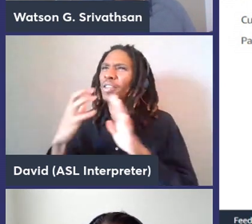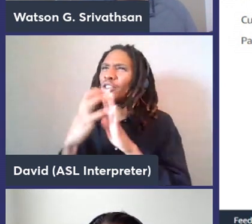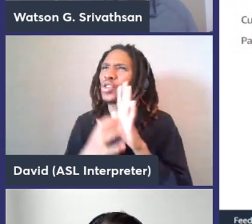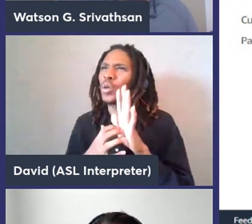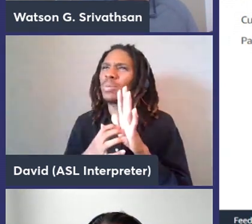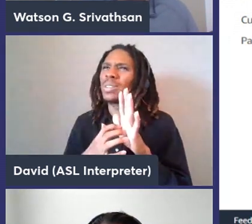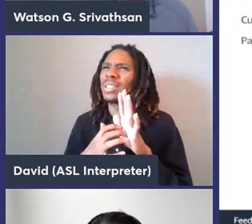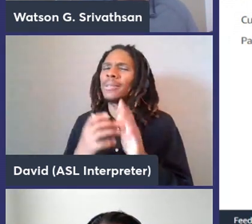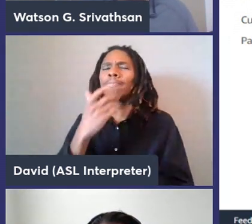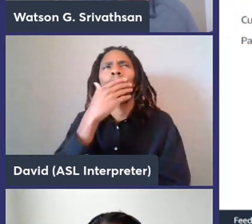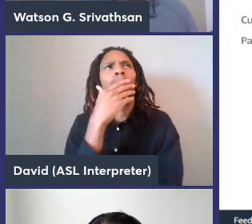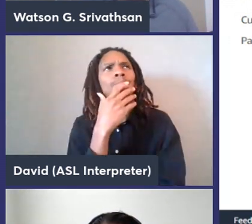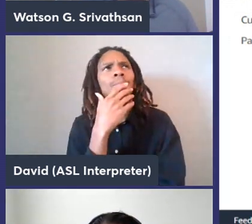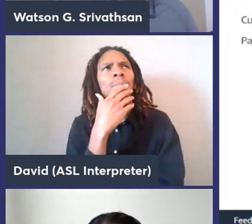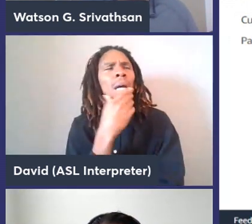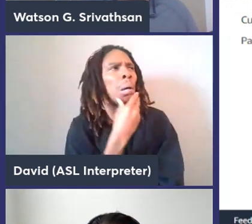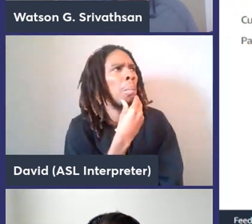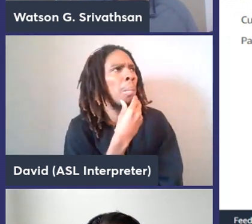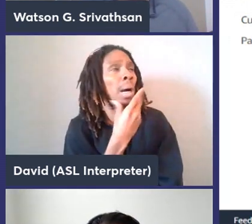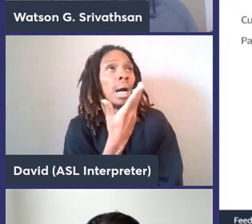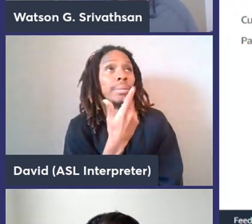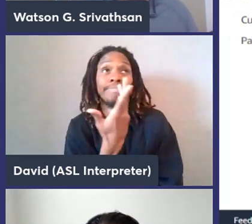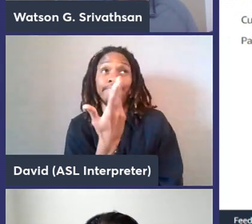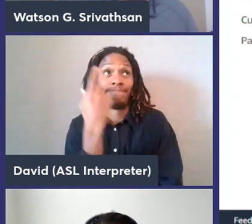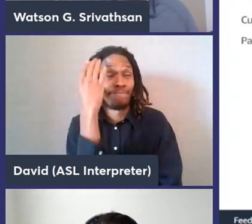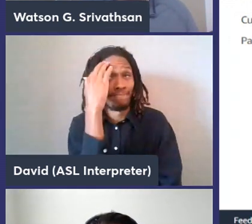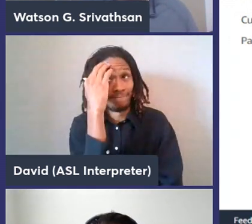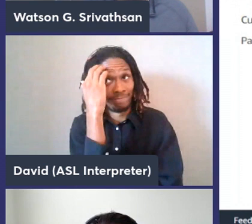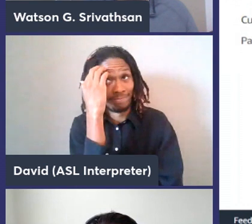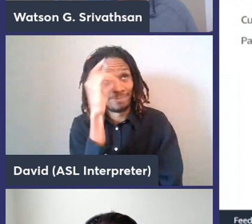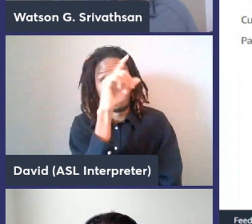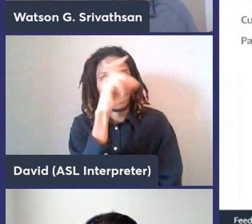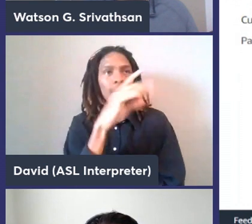Hmm, I'm at a loss. I'm still struggling with English, so.